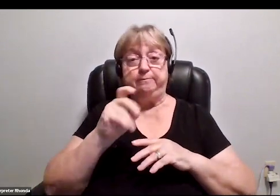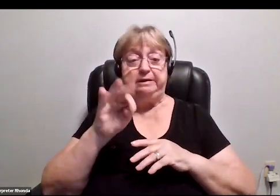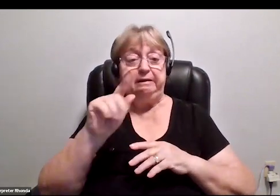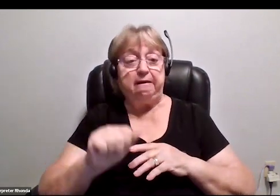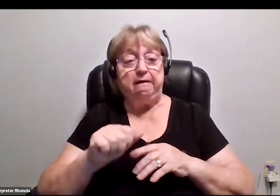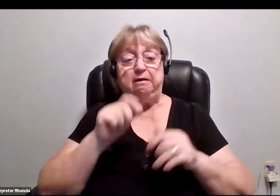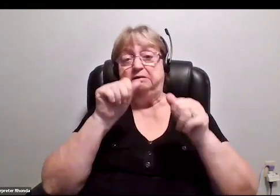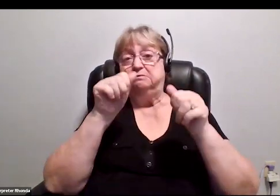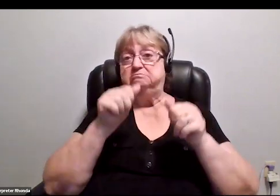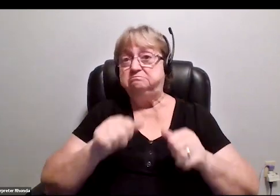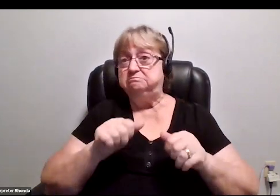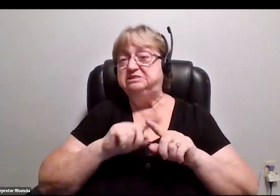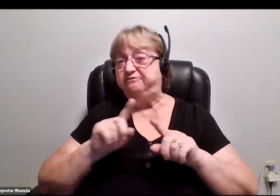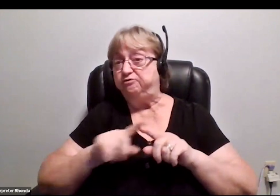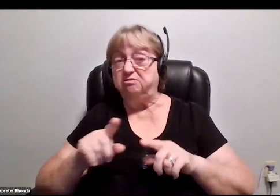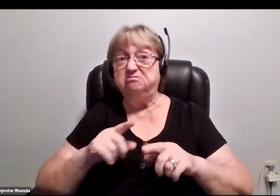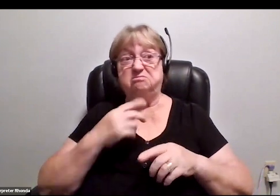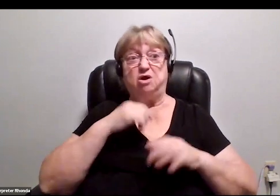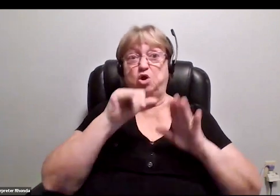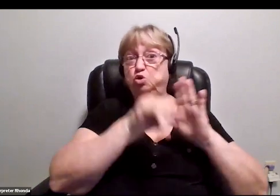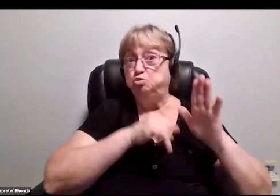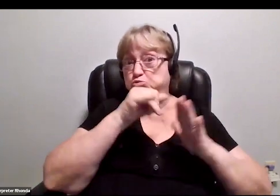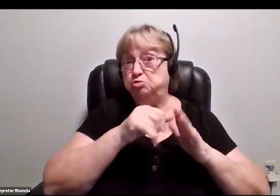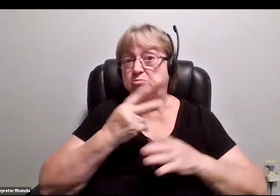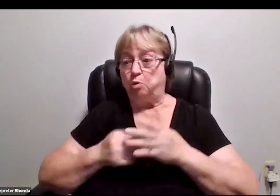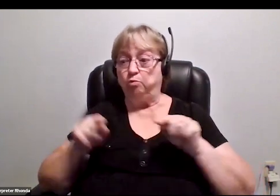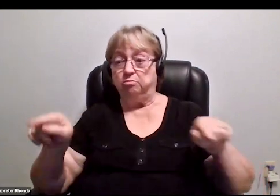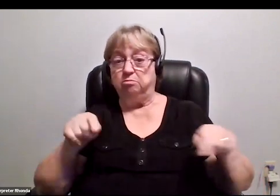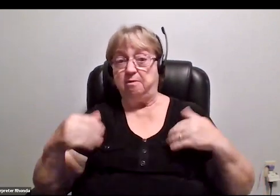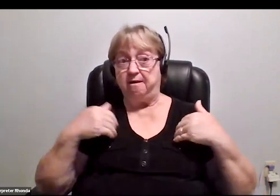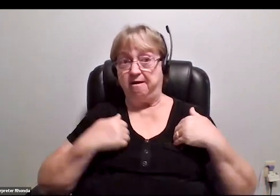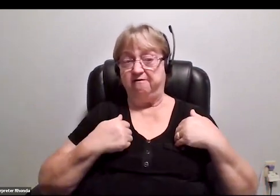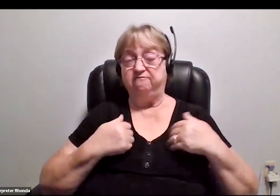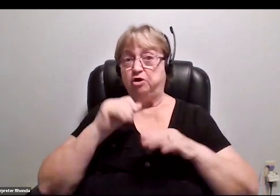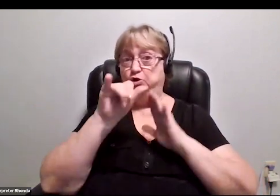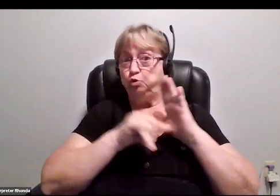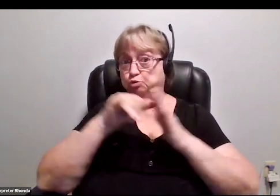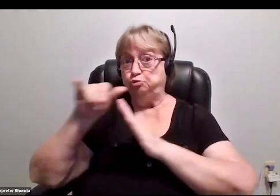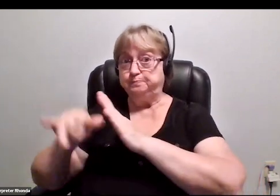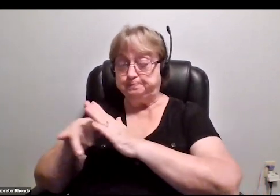personal YouTube channels that we then combined together in a playlist for our videos.